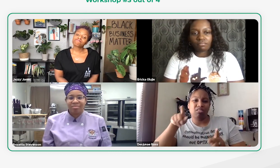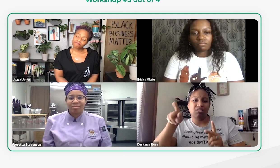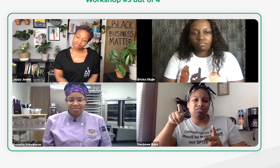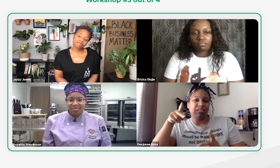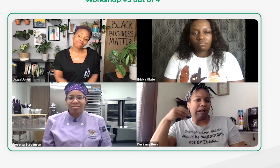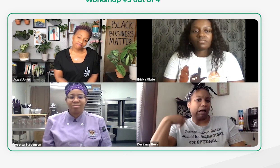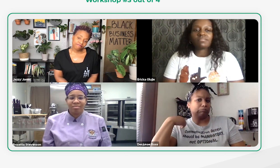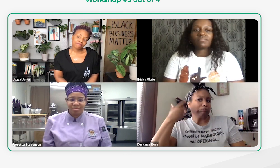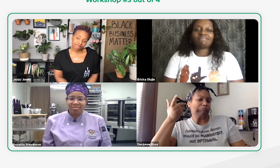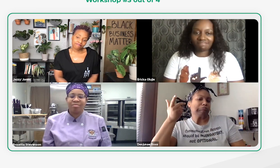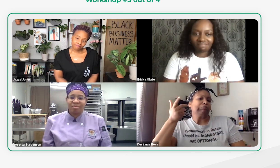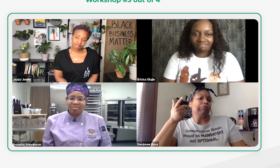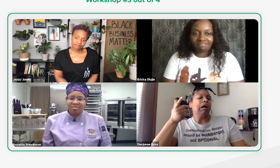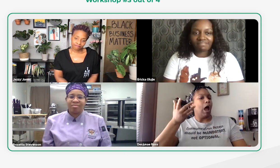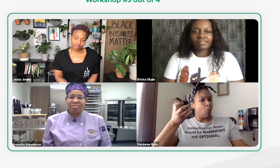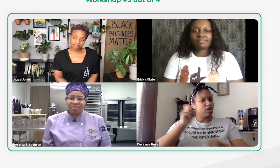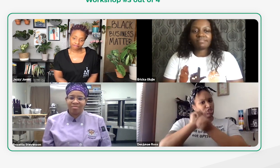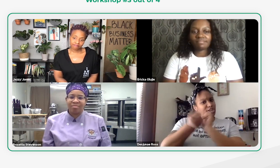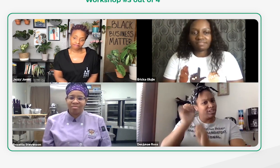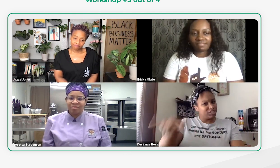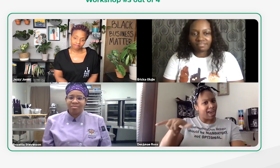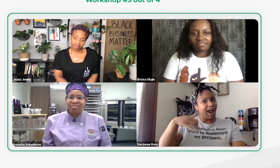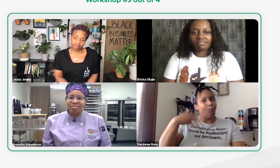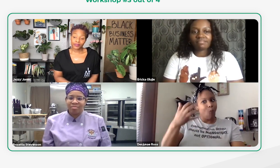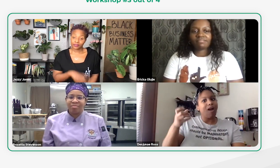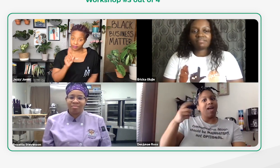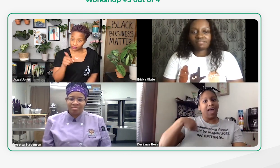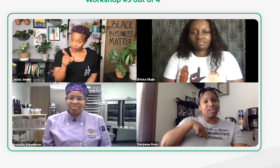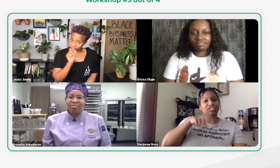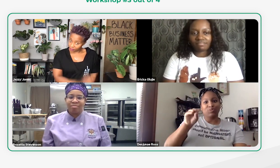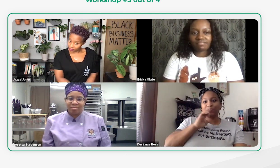Will instead of black people advocating for themselves. I want to change that. I